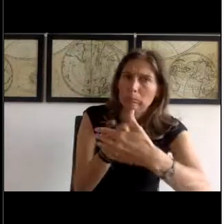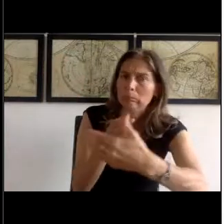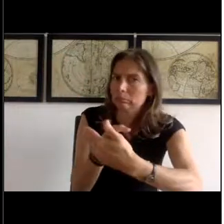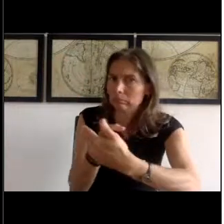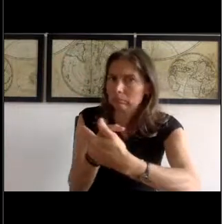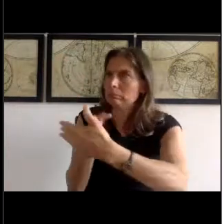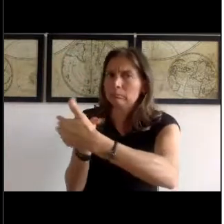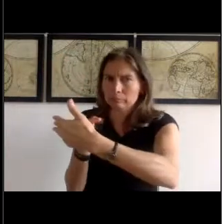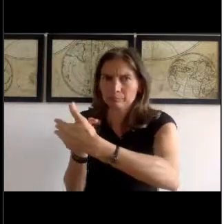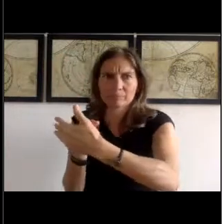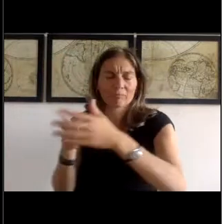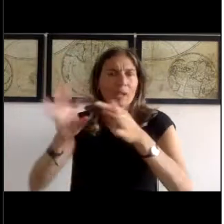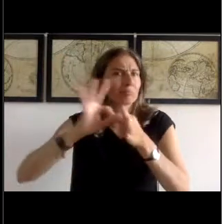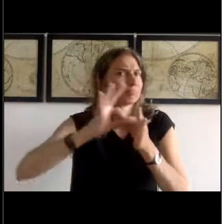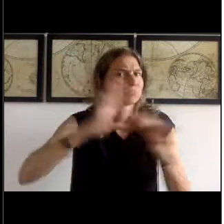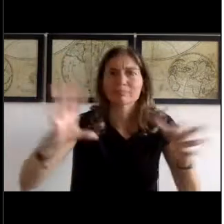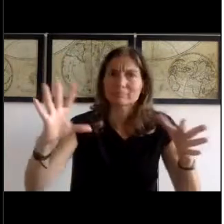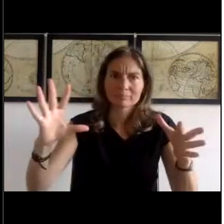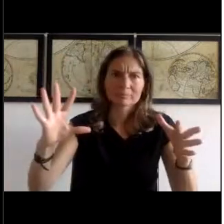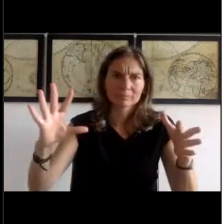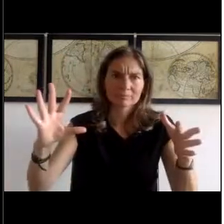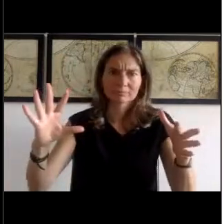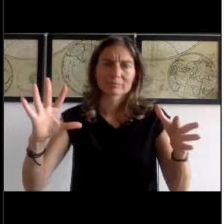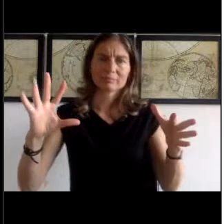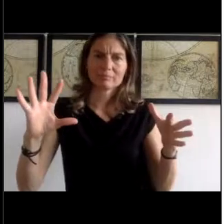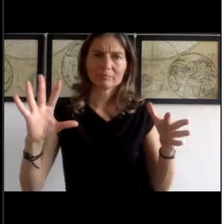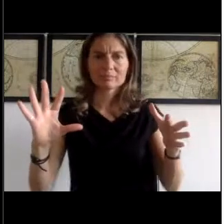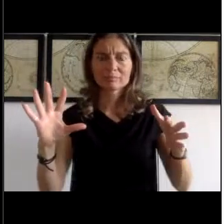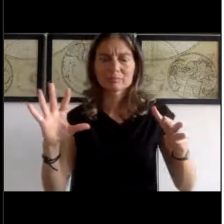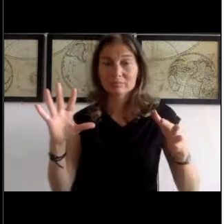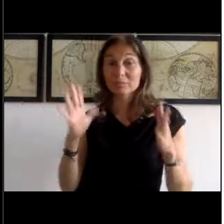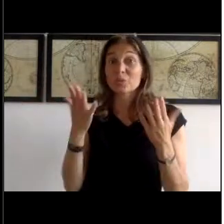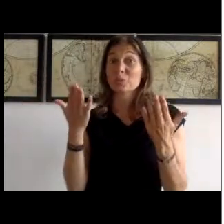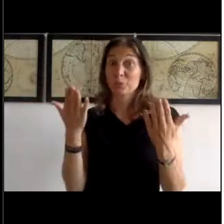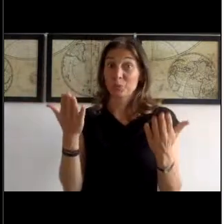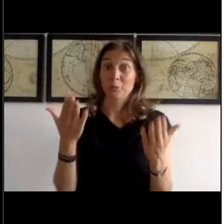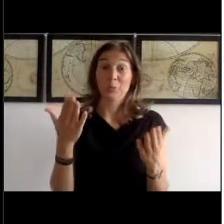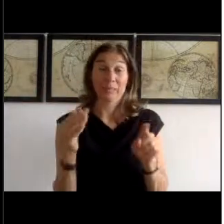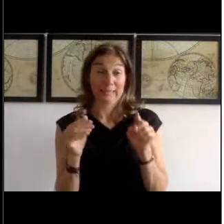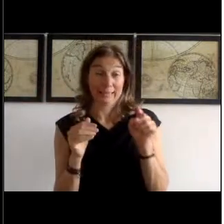between the organisations and structures that are in place in the countries.